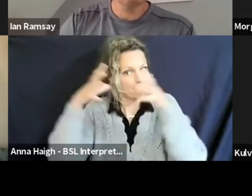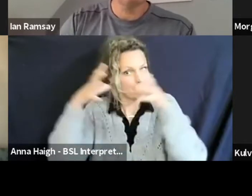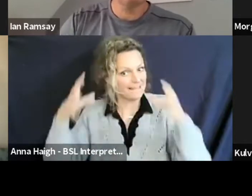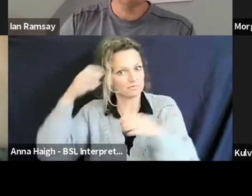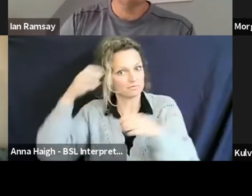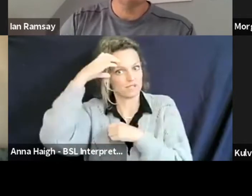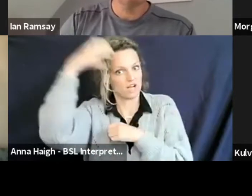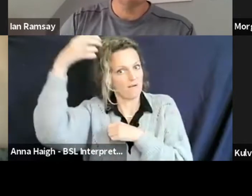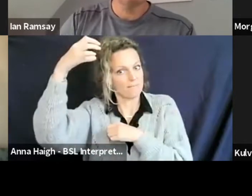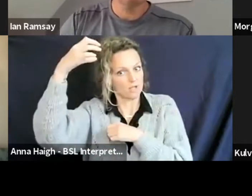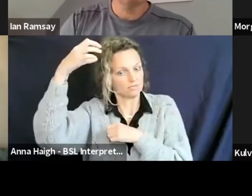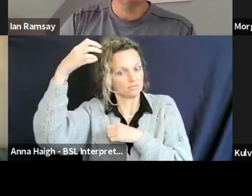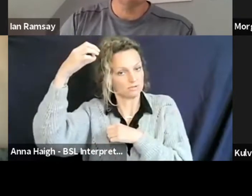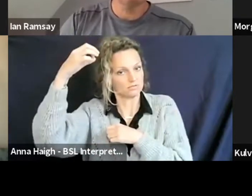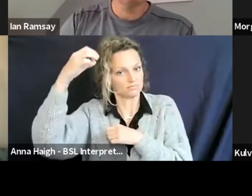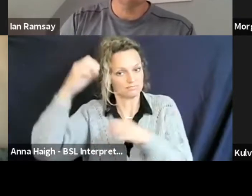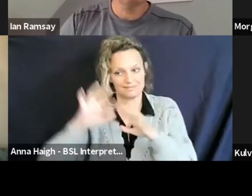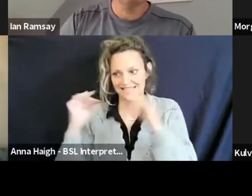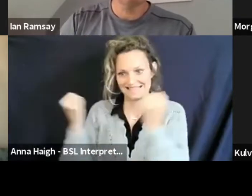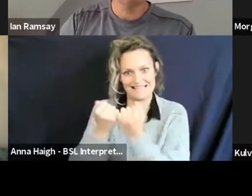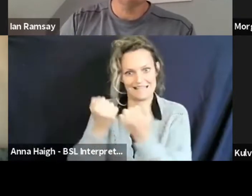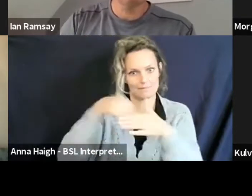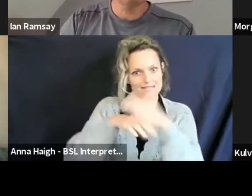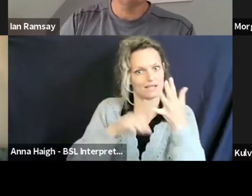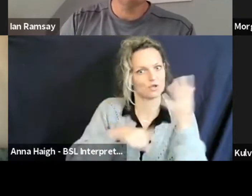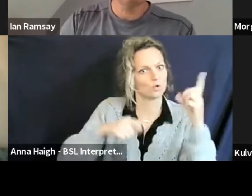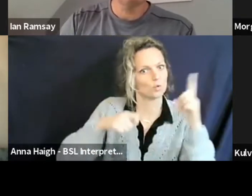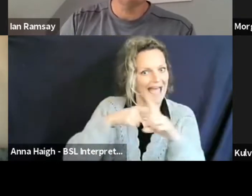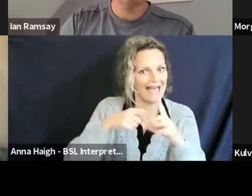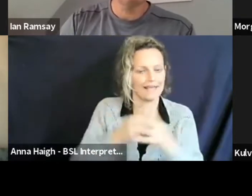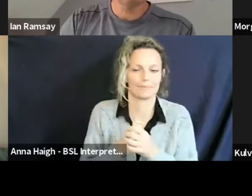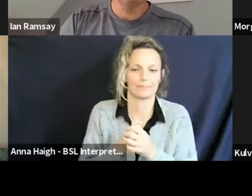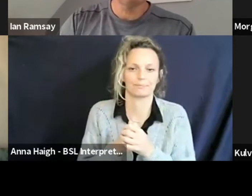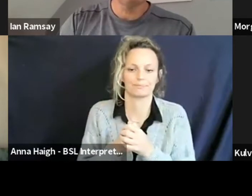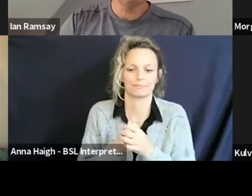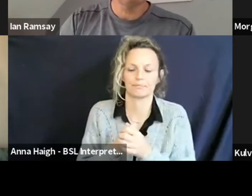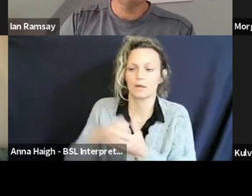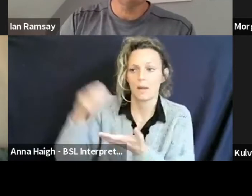So there are around 66 thousand workers making them one of the biggest Government departments and employers in the UK.